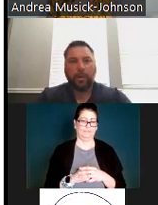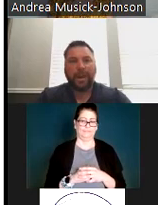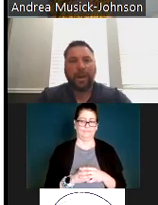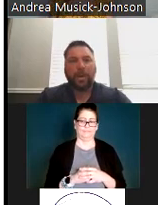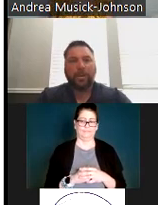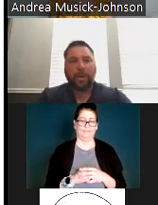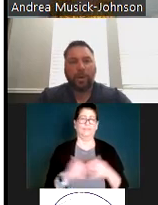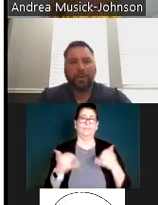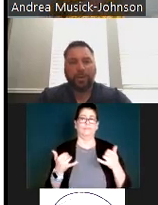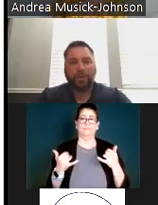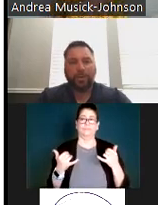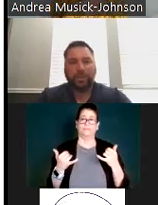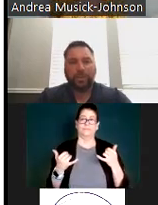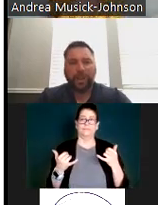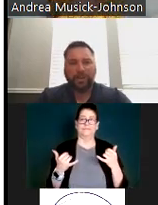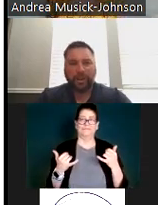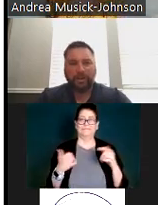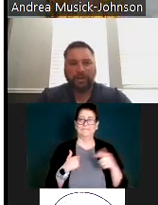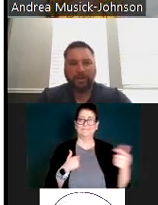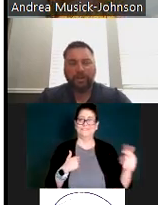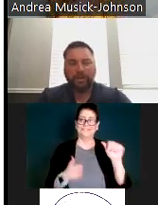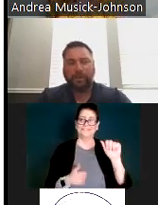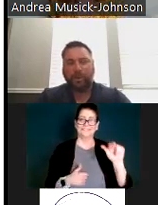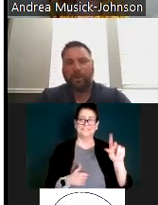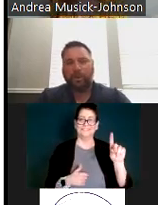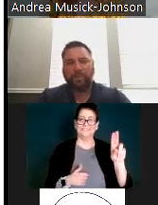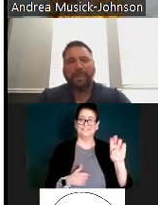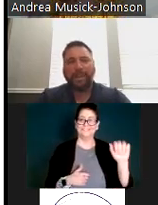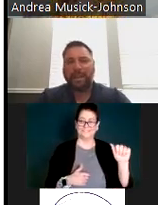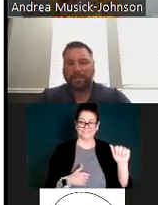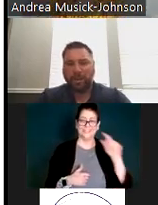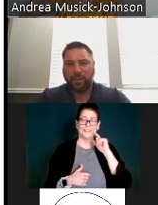Now I want to turn it over. To Andrea for the VINELink demonstration.